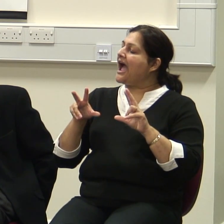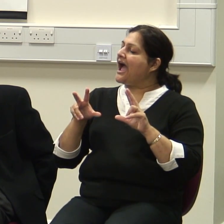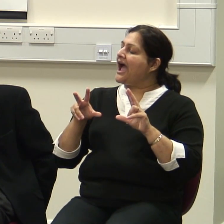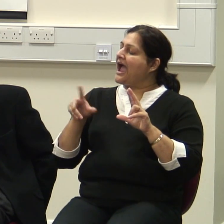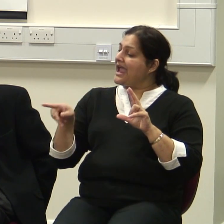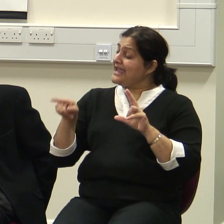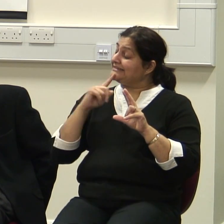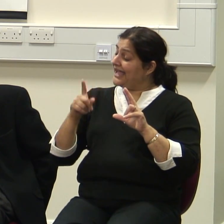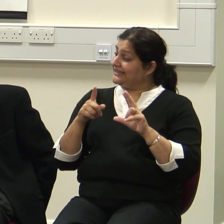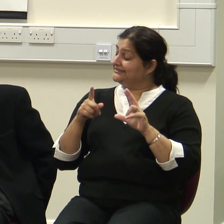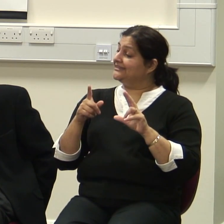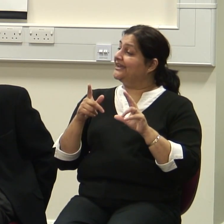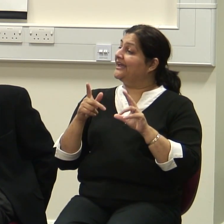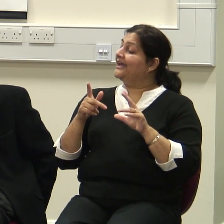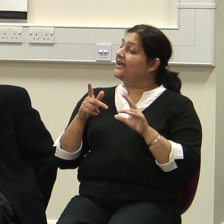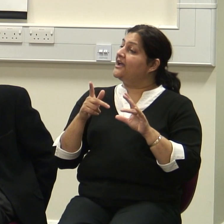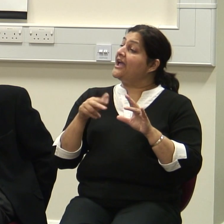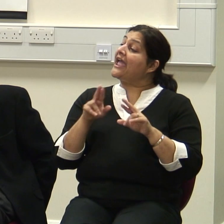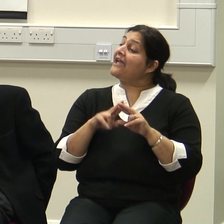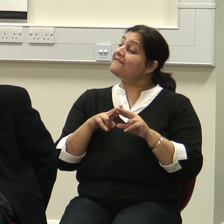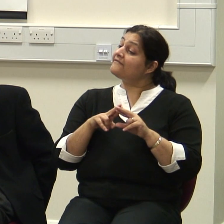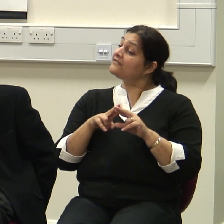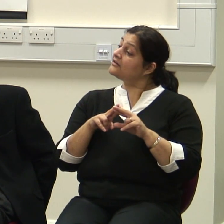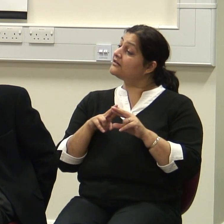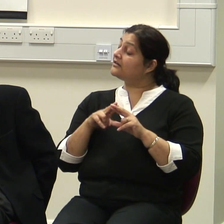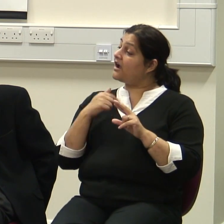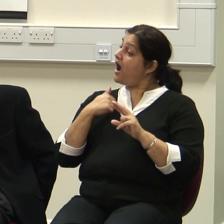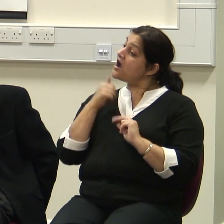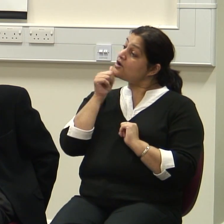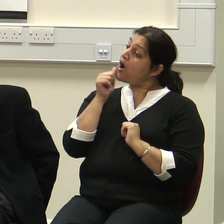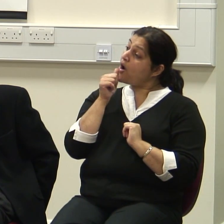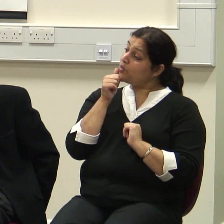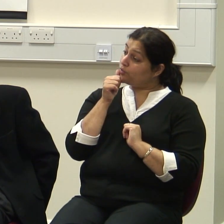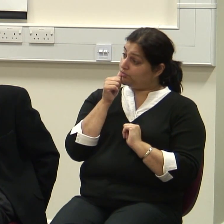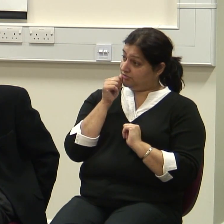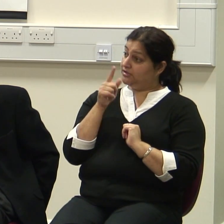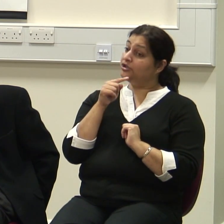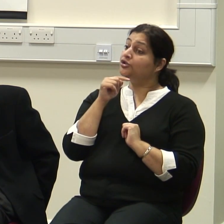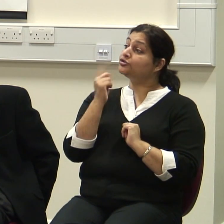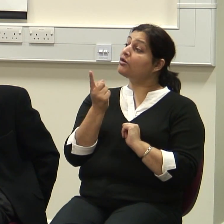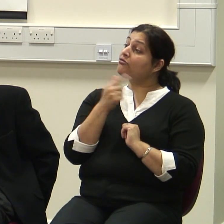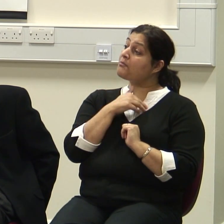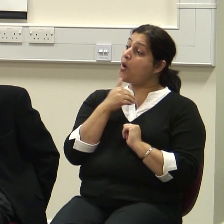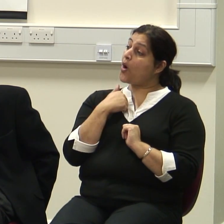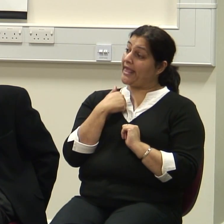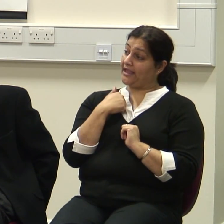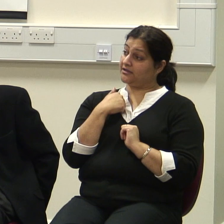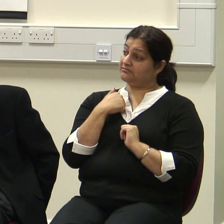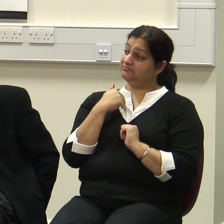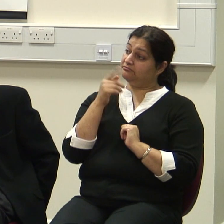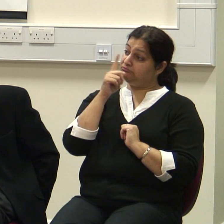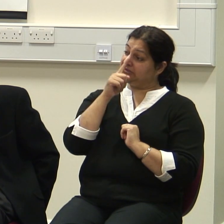I knew that tomorrow morning a man is coming to me and would say ‘I am from the government,